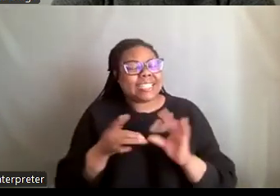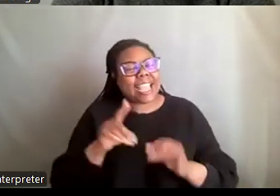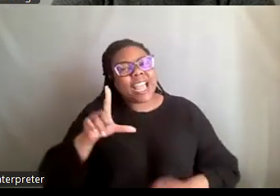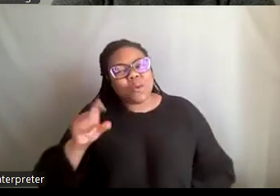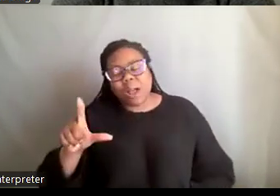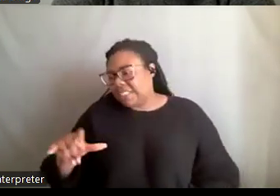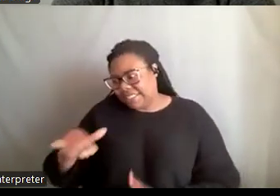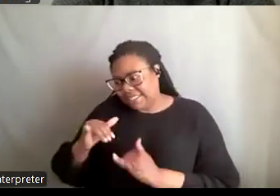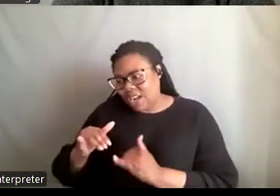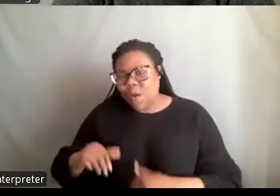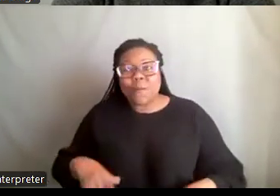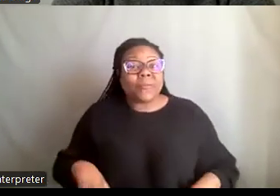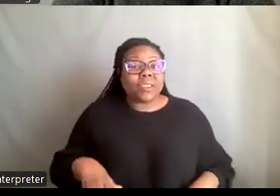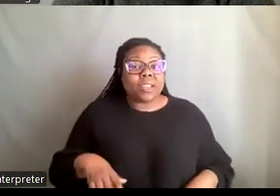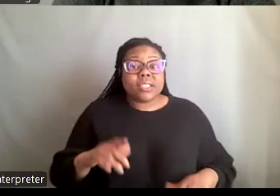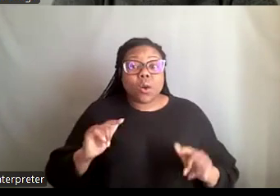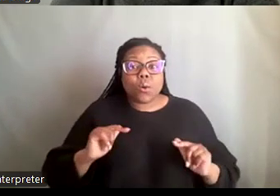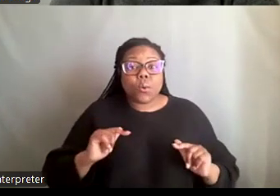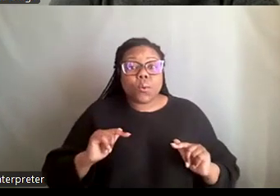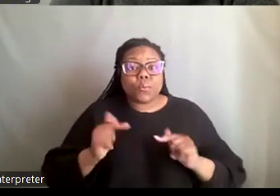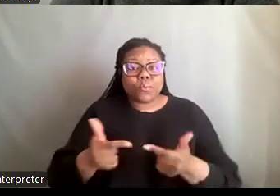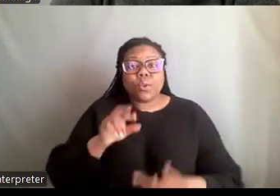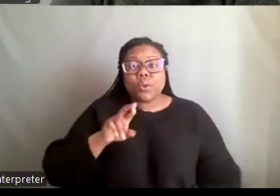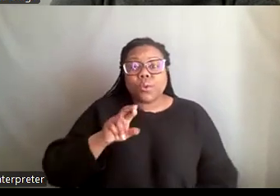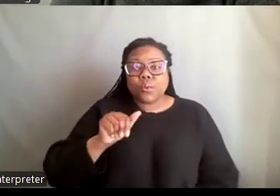forum again. I have new and old things to say, LOL. Ditto,